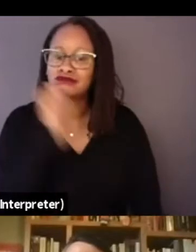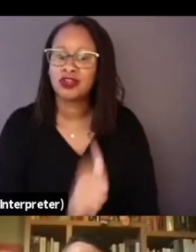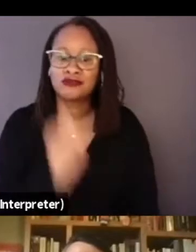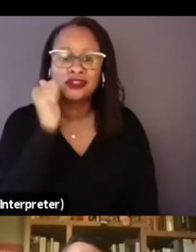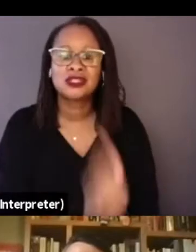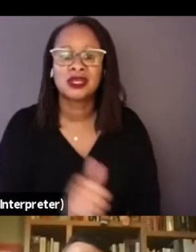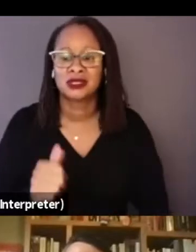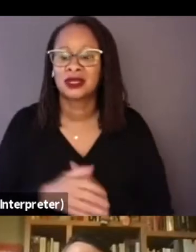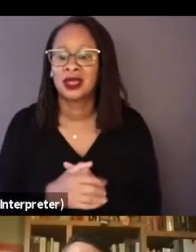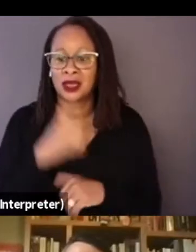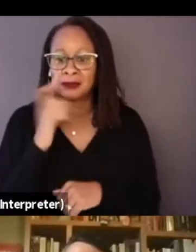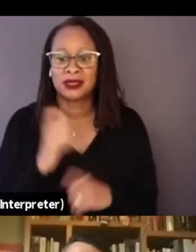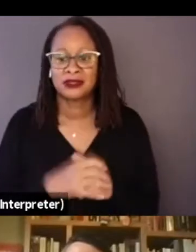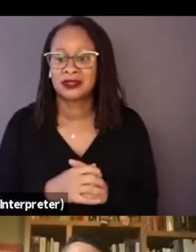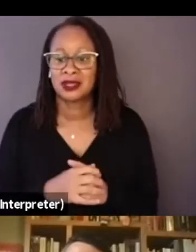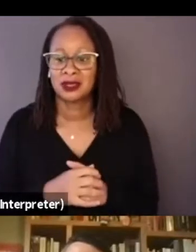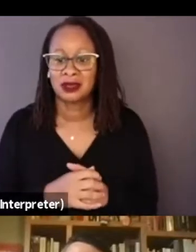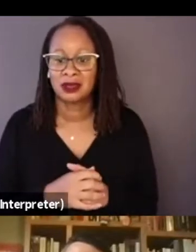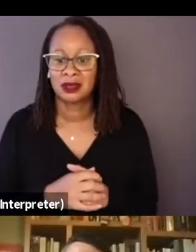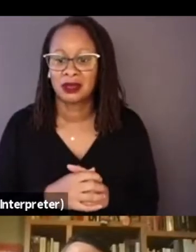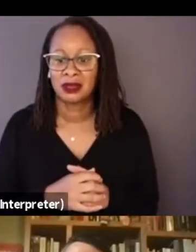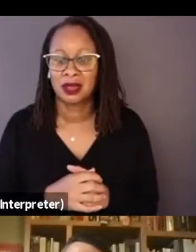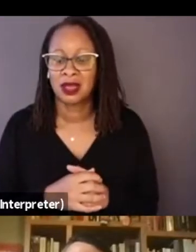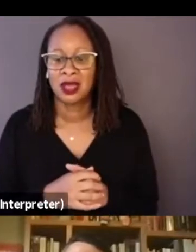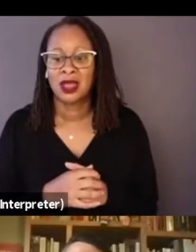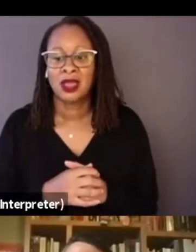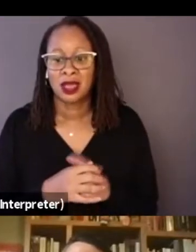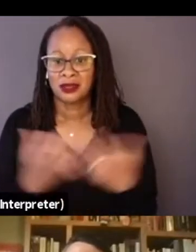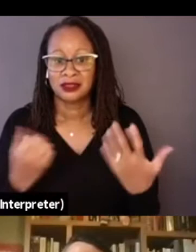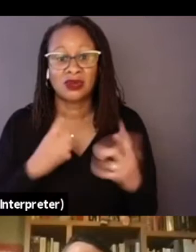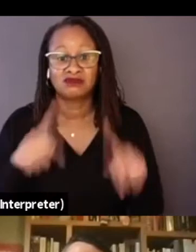because it's- I travel for Congo with only three people,